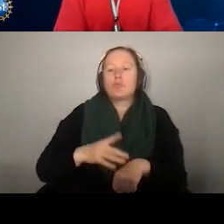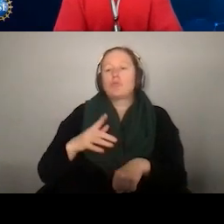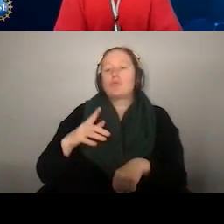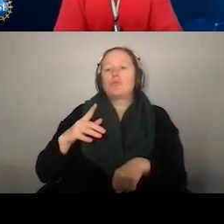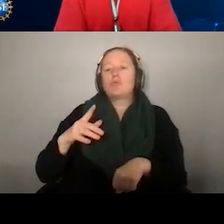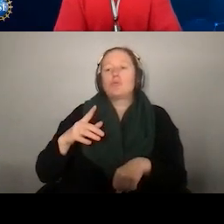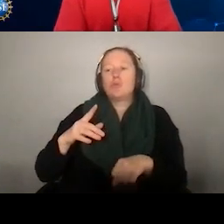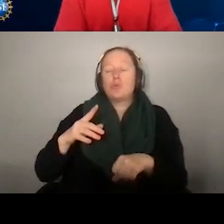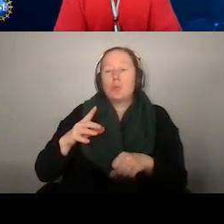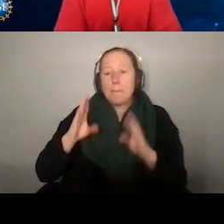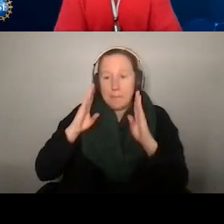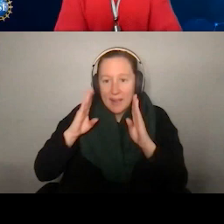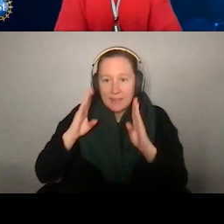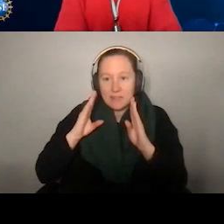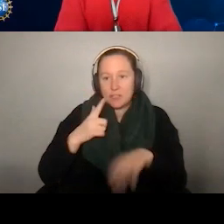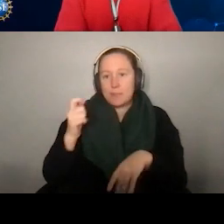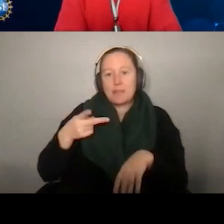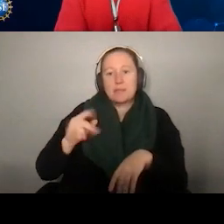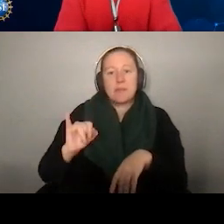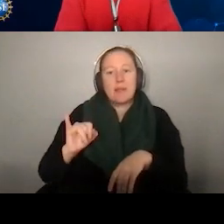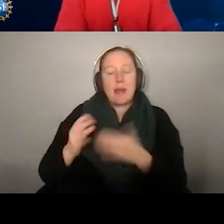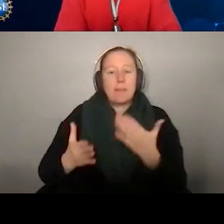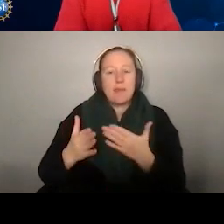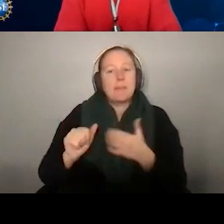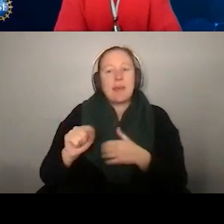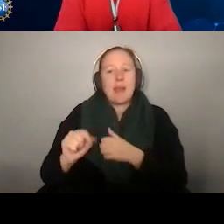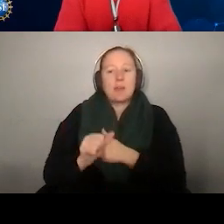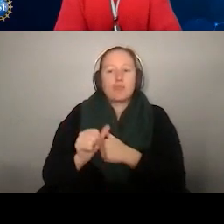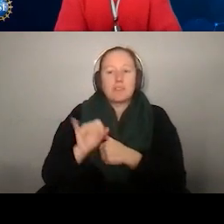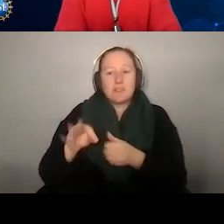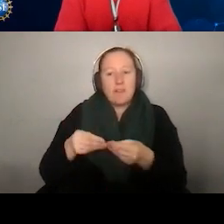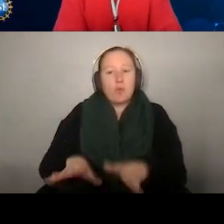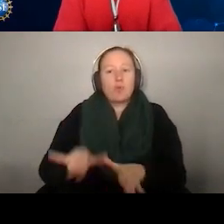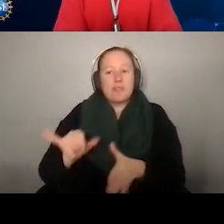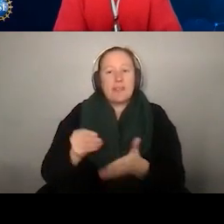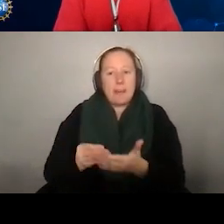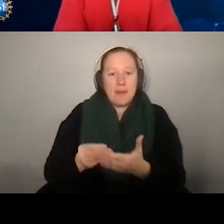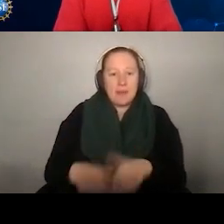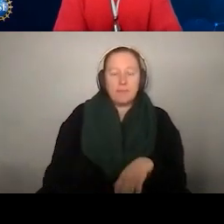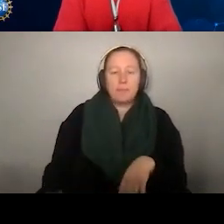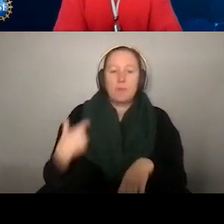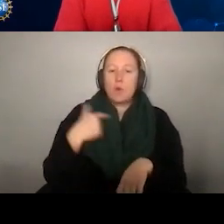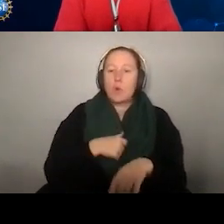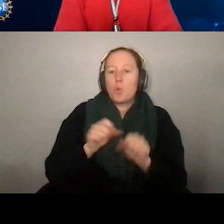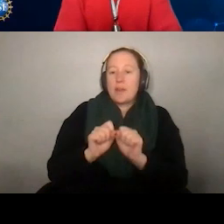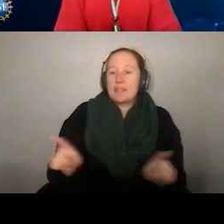your attention because your PI may be at risk of losing the remaining funds. We send these notifications out monthly to